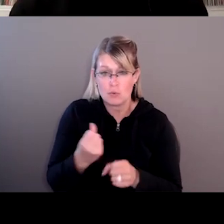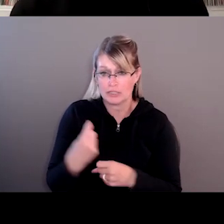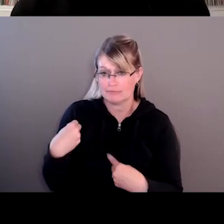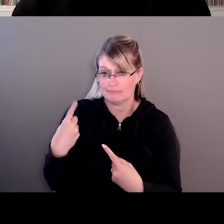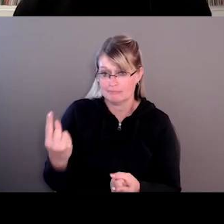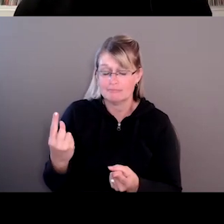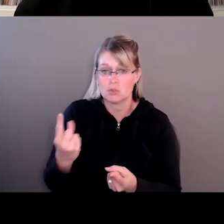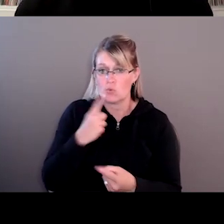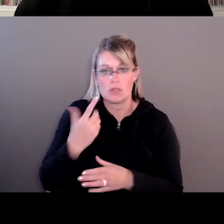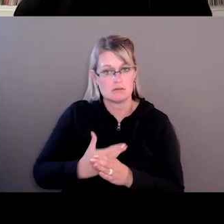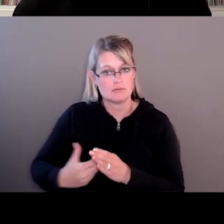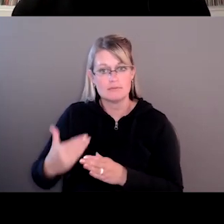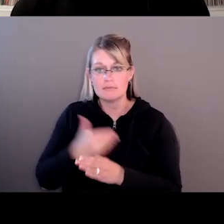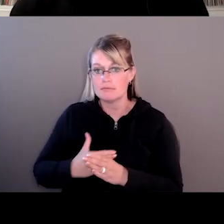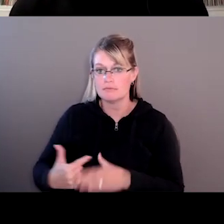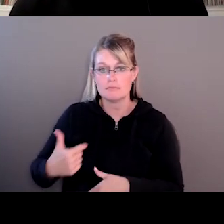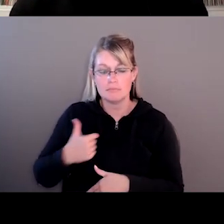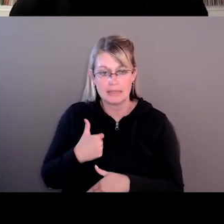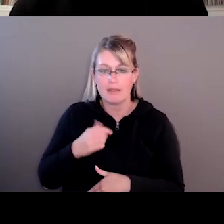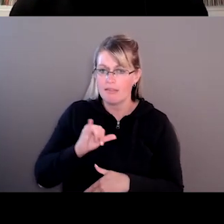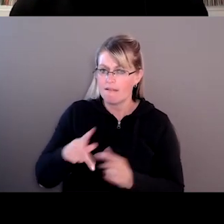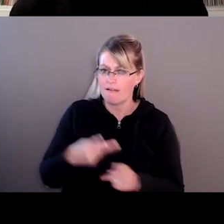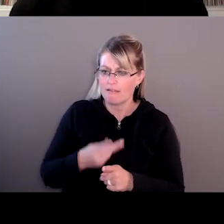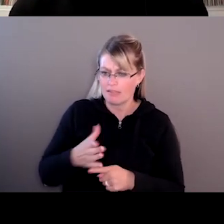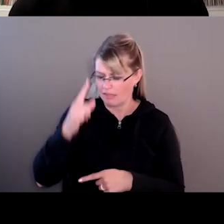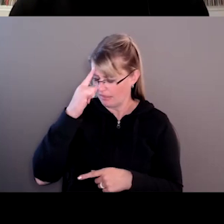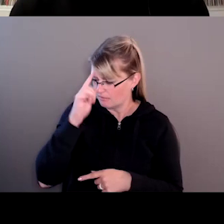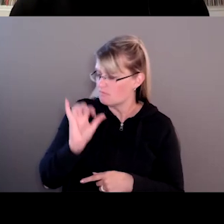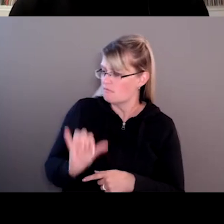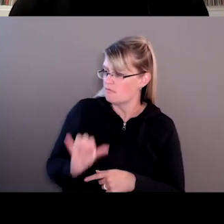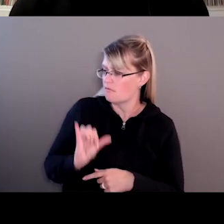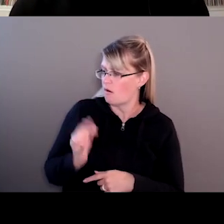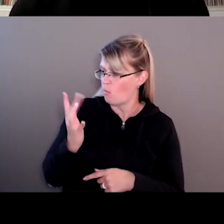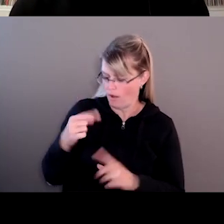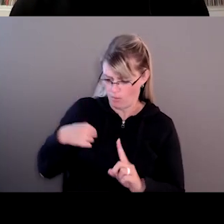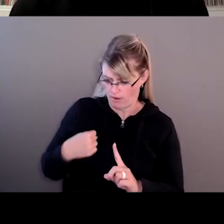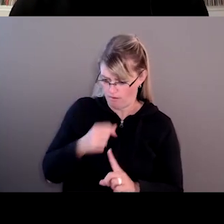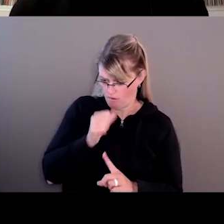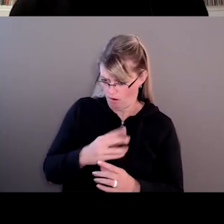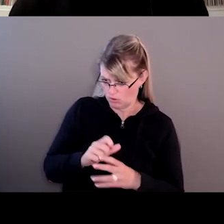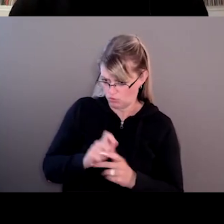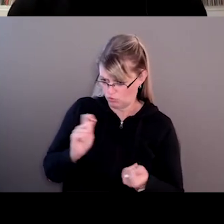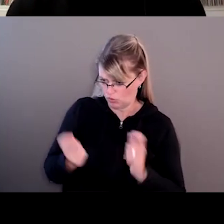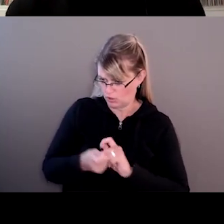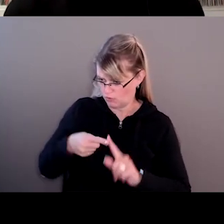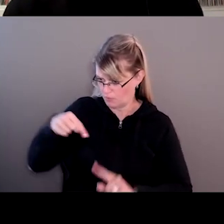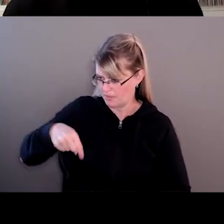bugging me and it's that kind of thing where I am thinking why are we not evolving from here?